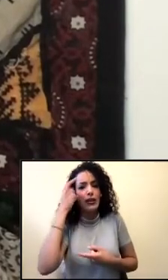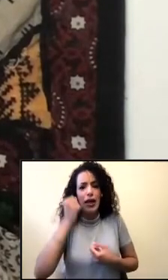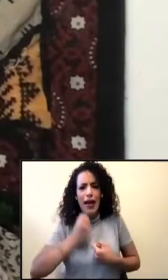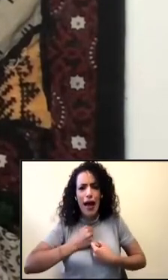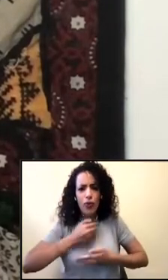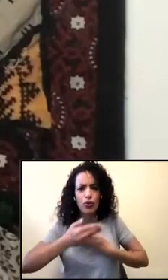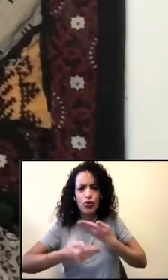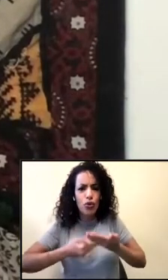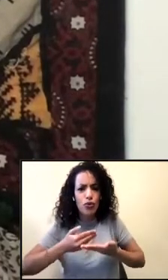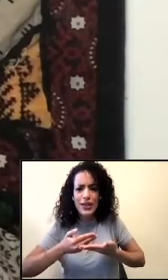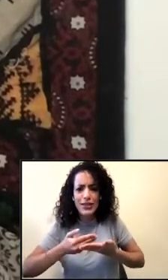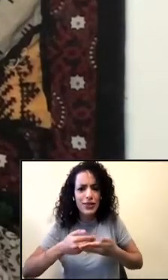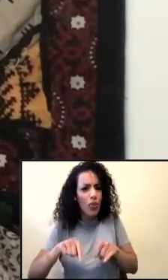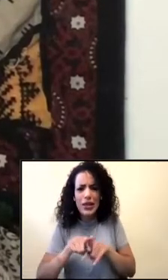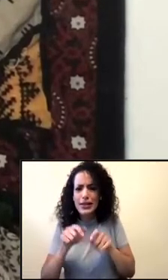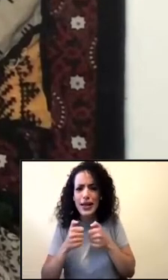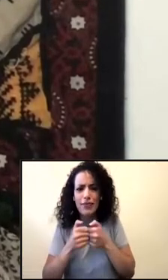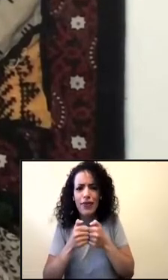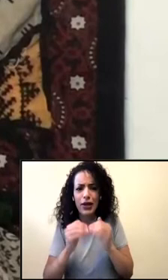everybody else's stories, or native stories, or